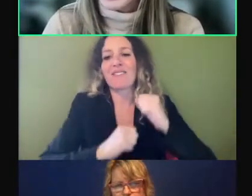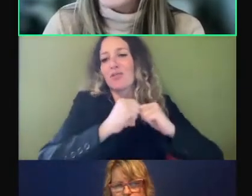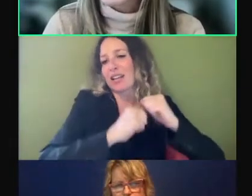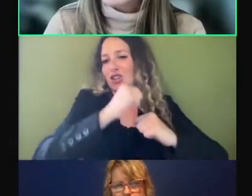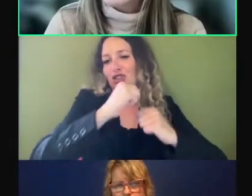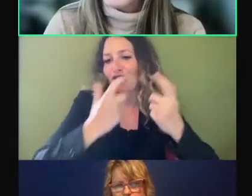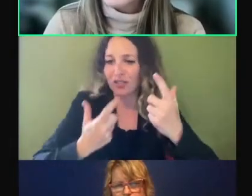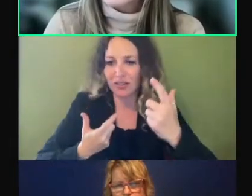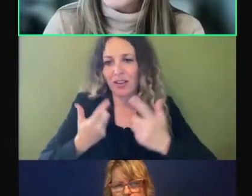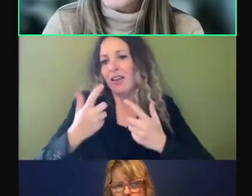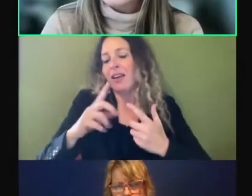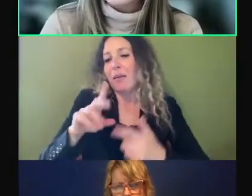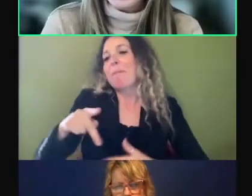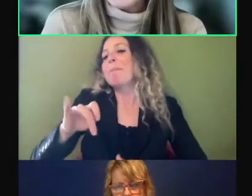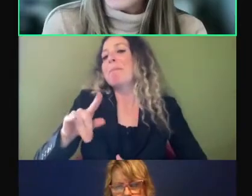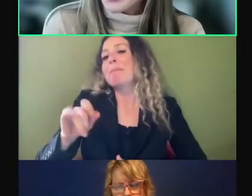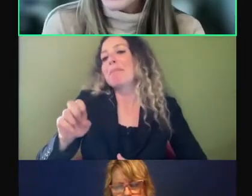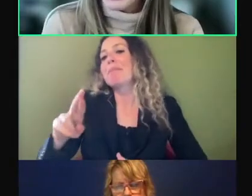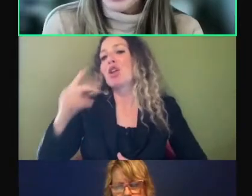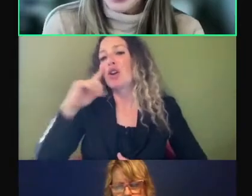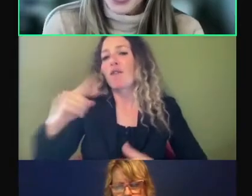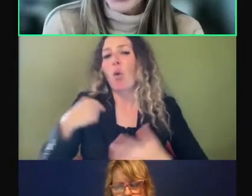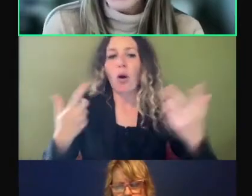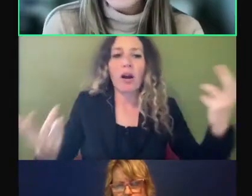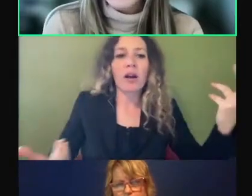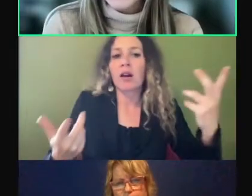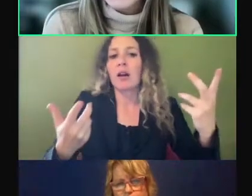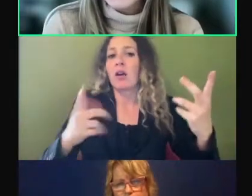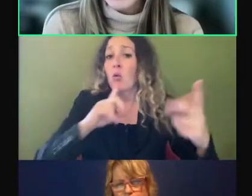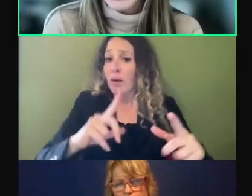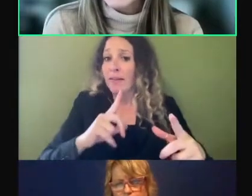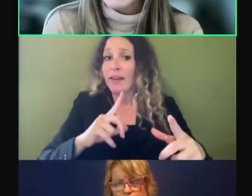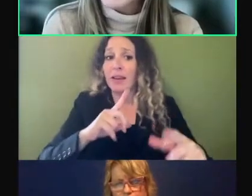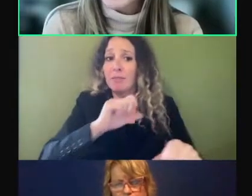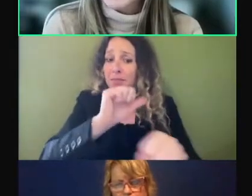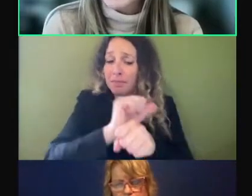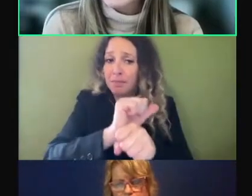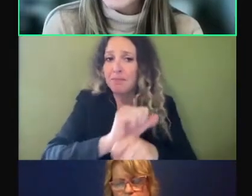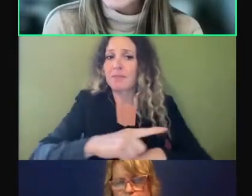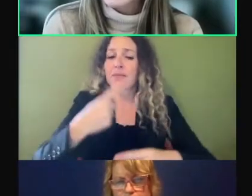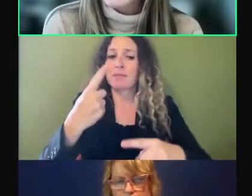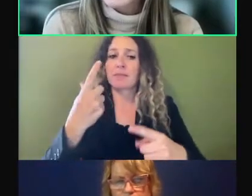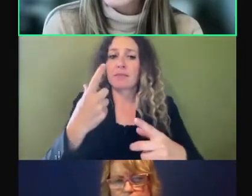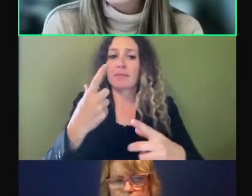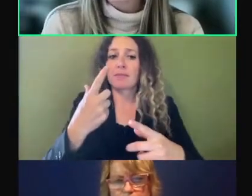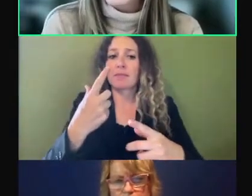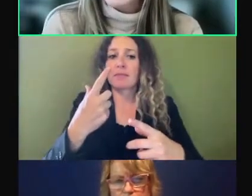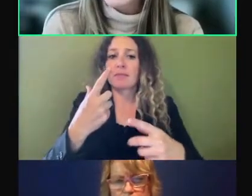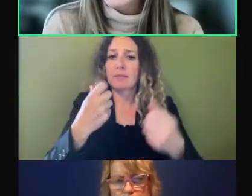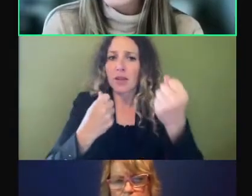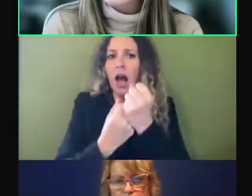what I believe is the, very concrete, the autism and IDD experience and its challenges